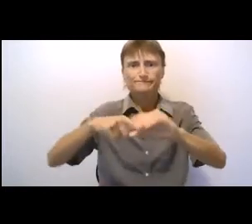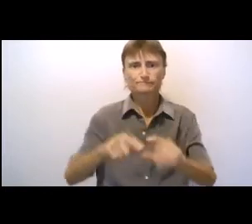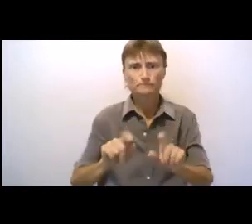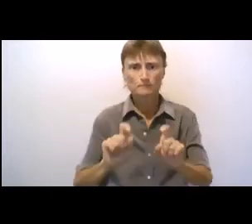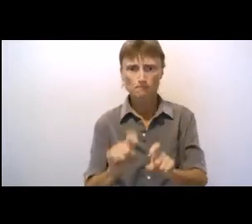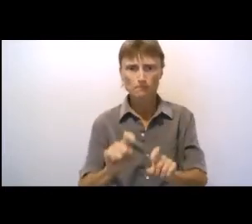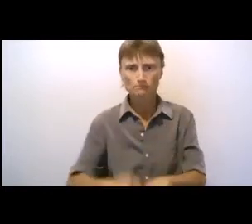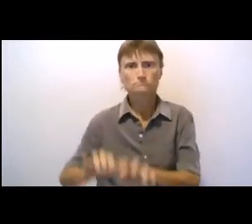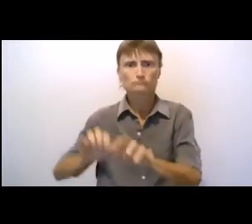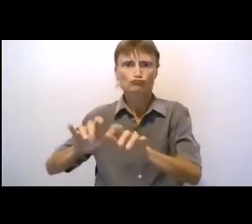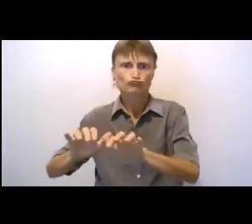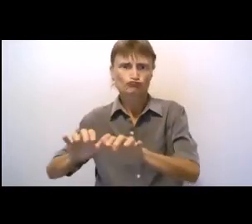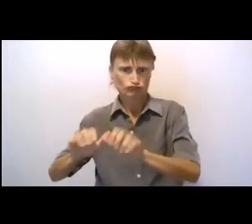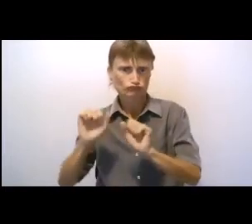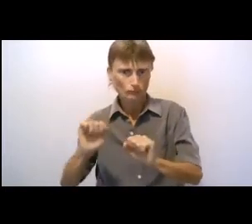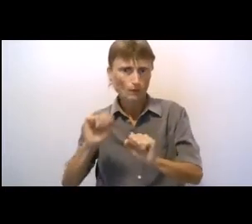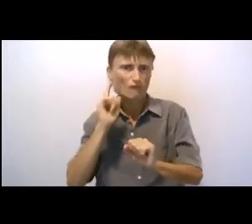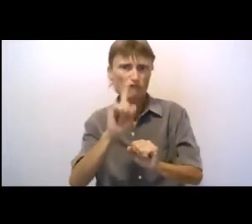chat. Understand that individuals experience racism